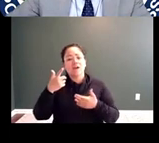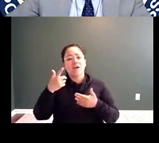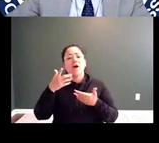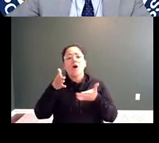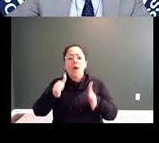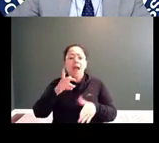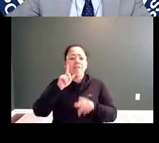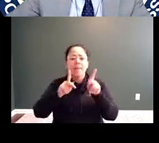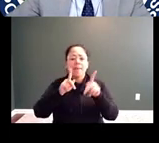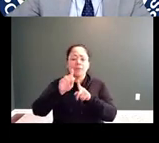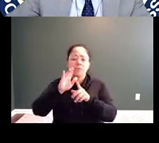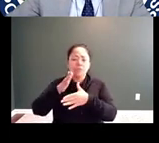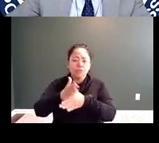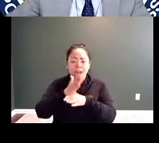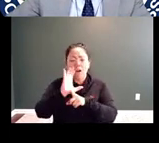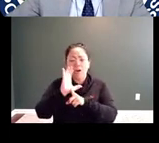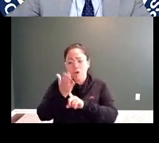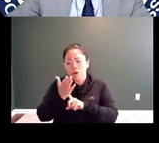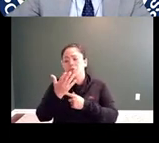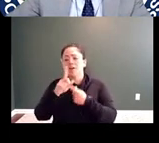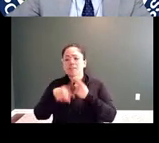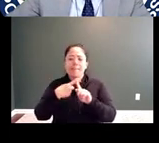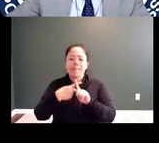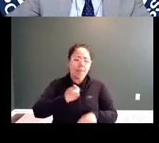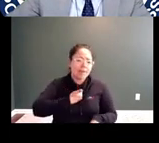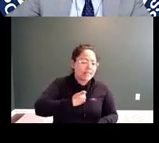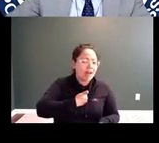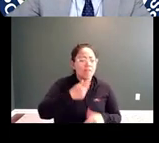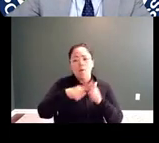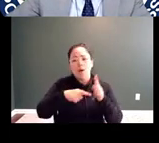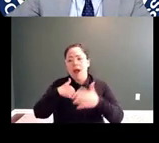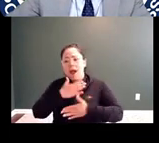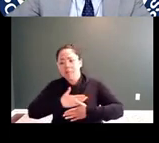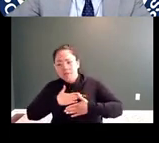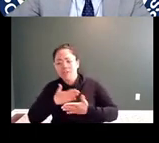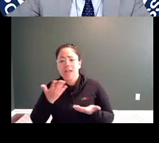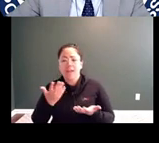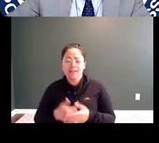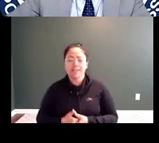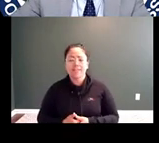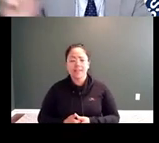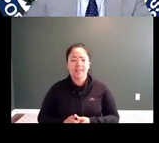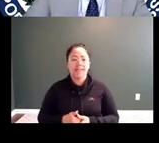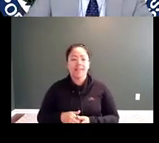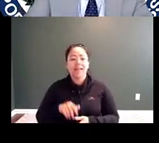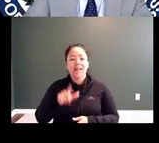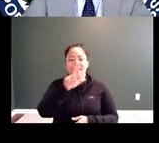to share their cultures and share things about them that they appreciate and might miss. On the left, they know it's kind of hard to see,